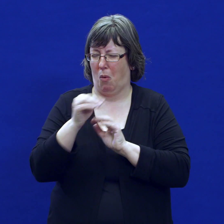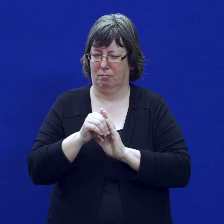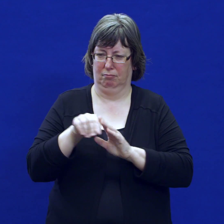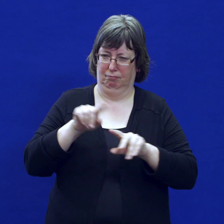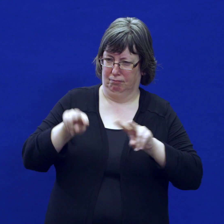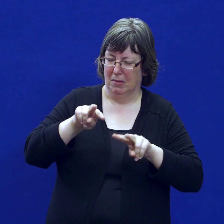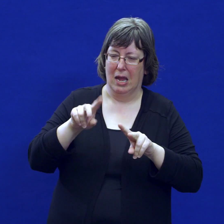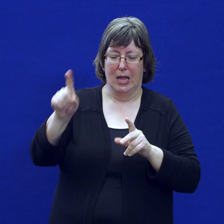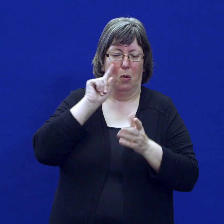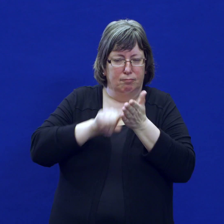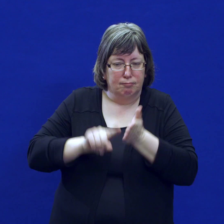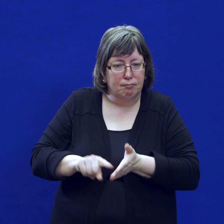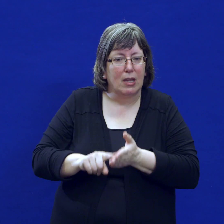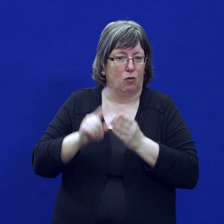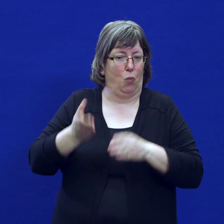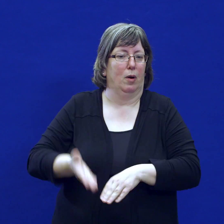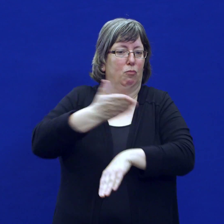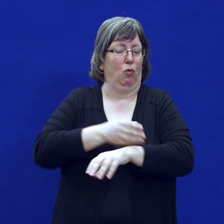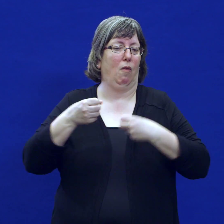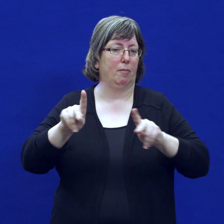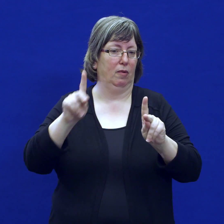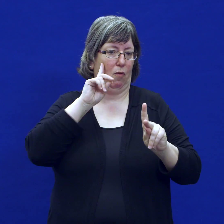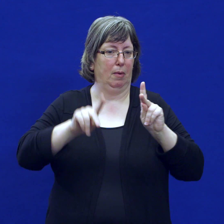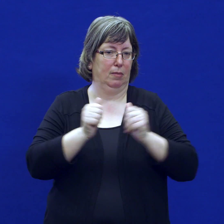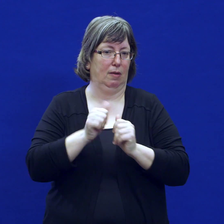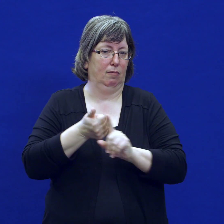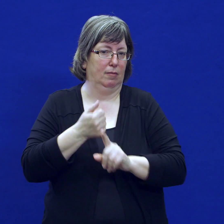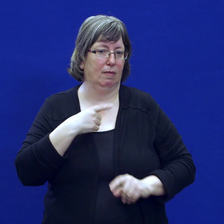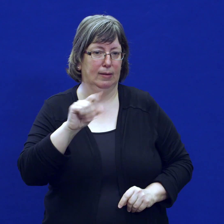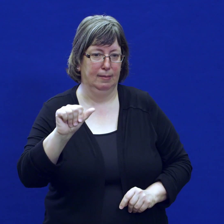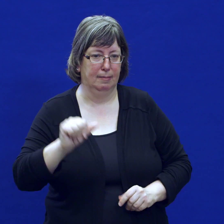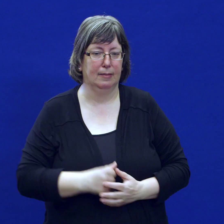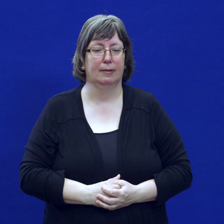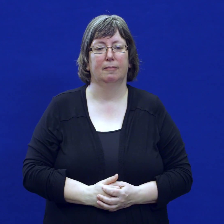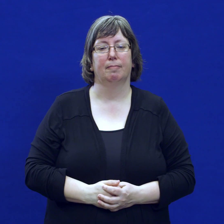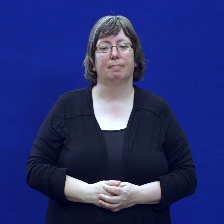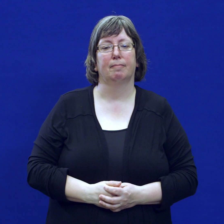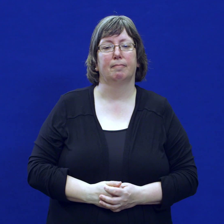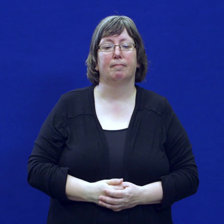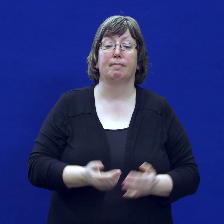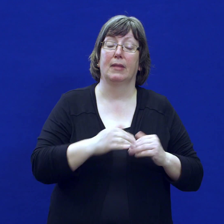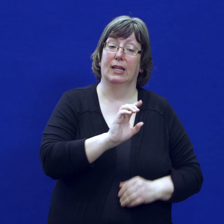improve opportunities for persons with disabilities.